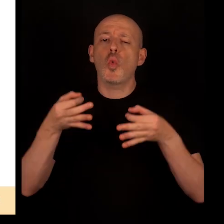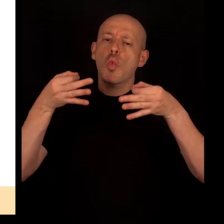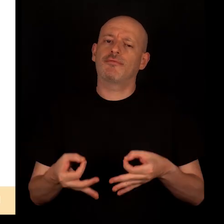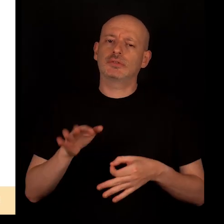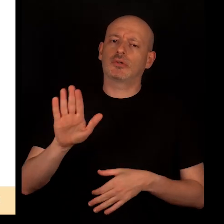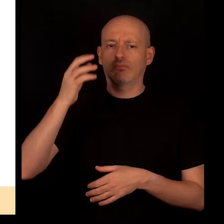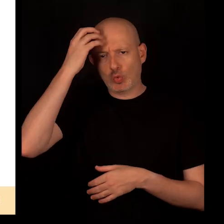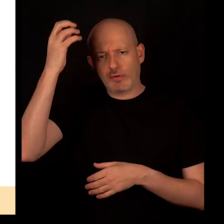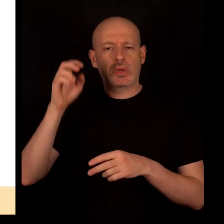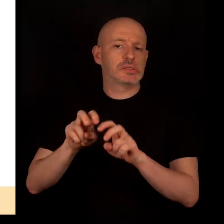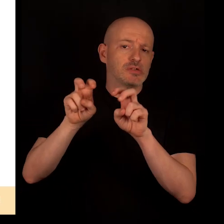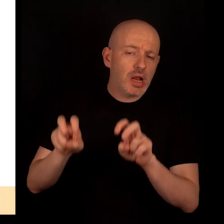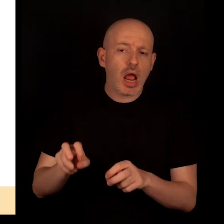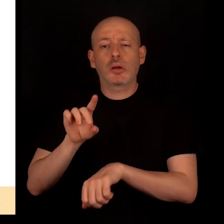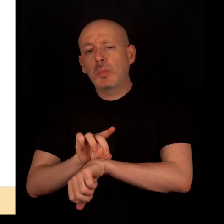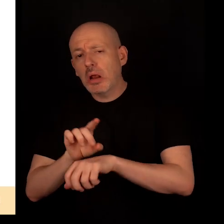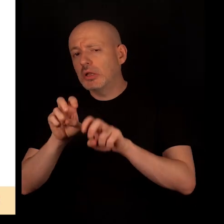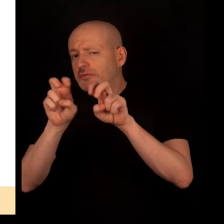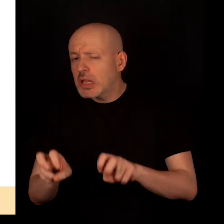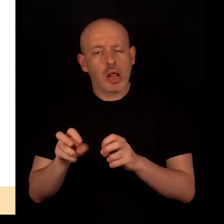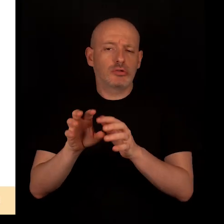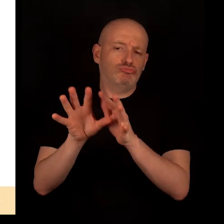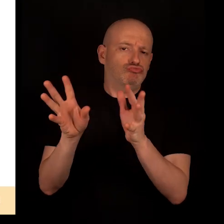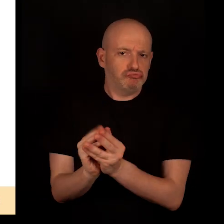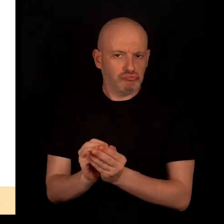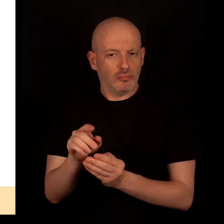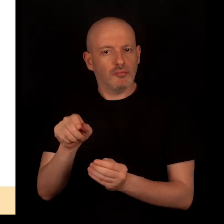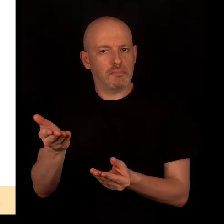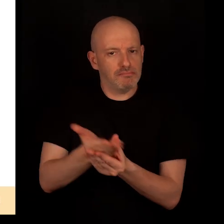or an official statement, or a certificate, or a medical certificate.